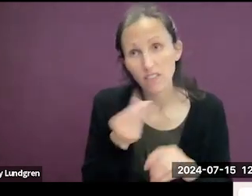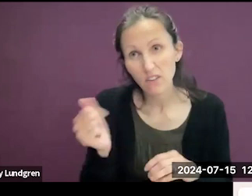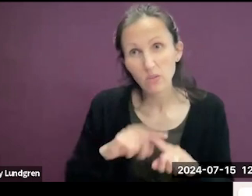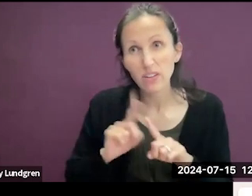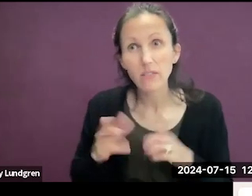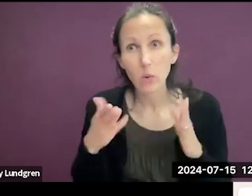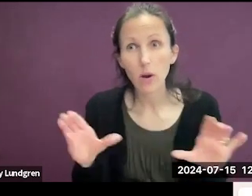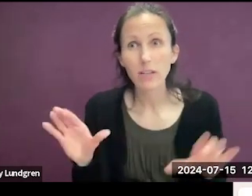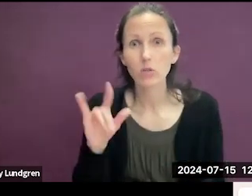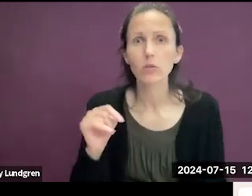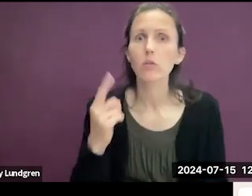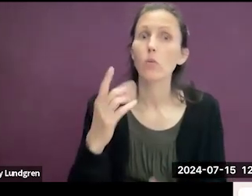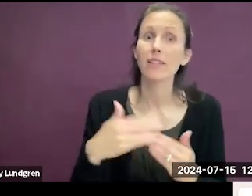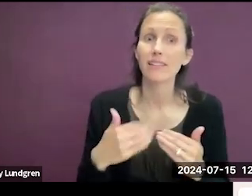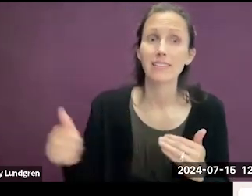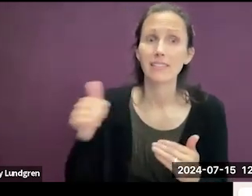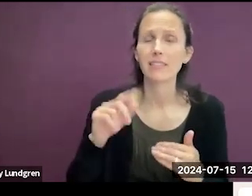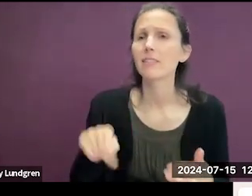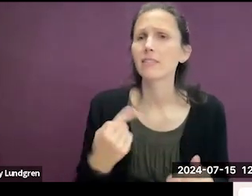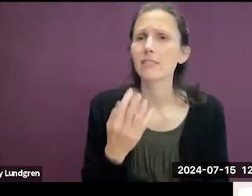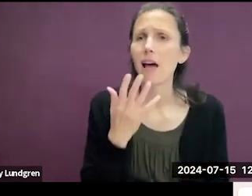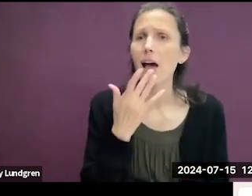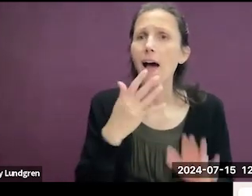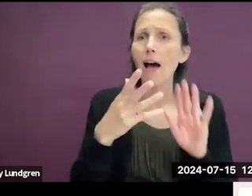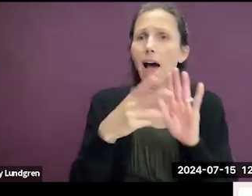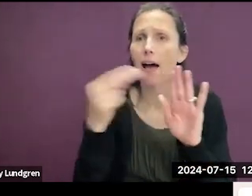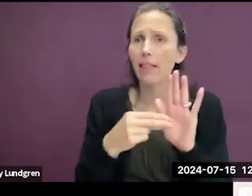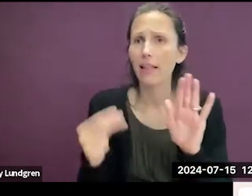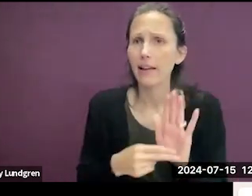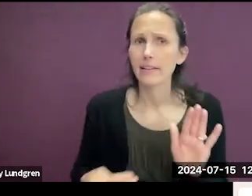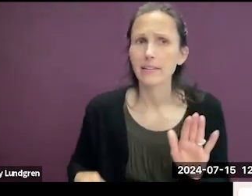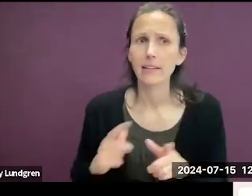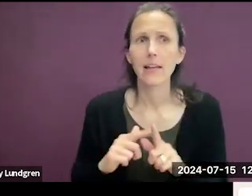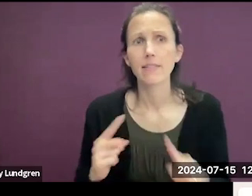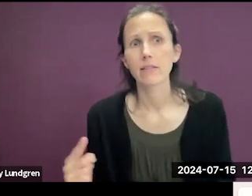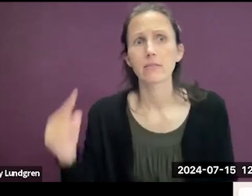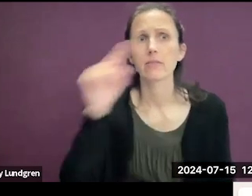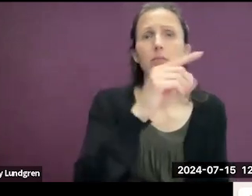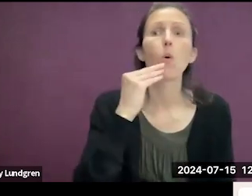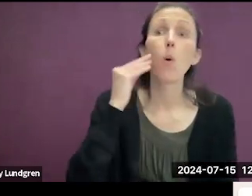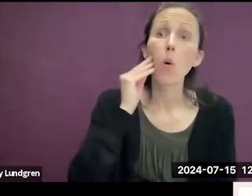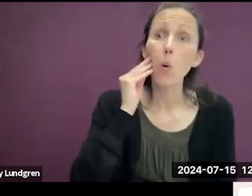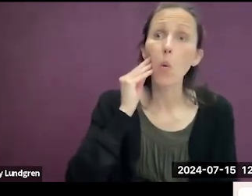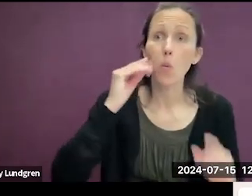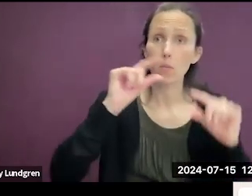One of the easiest is to simply just highlight your text and then go up to your Home tab on the top of your screen,